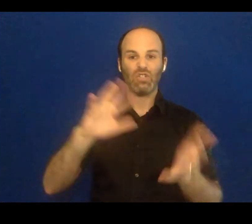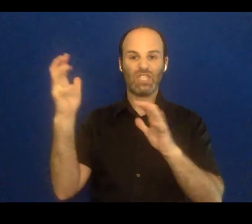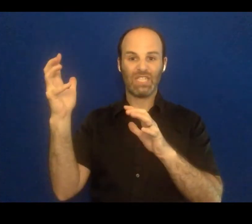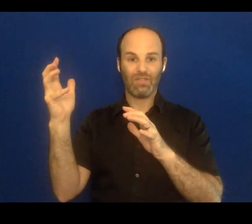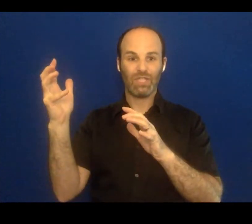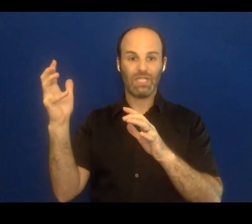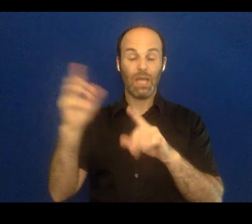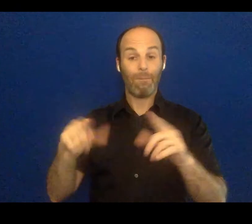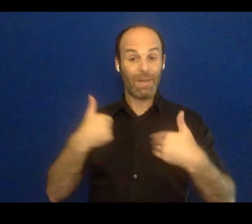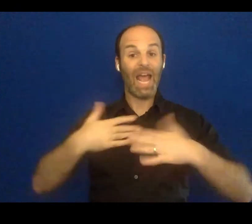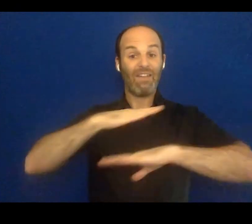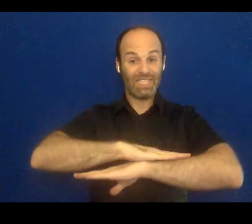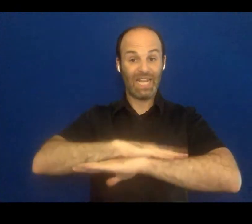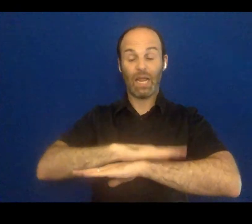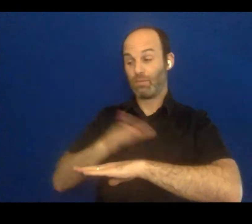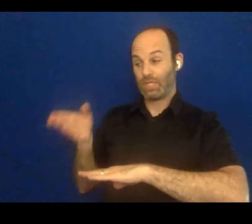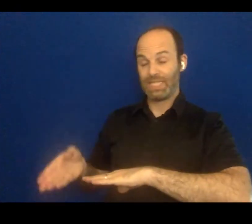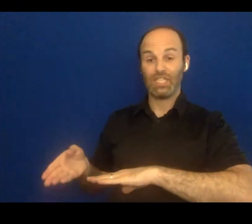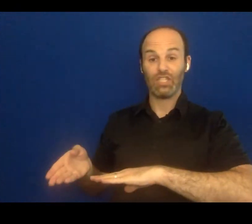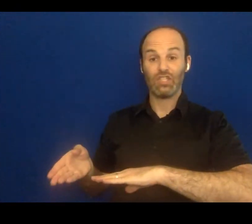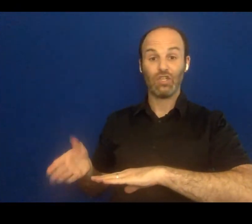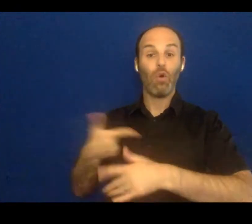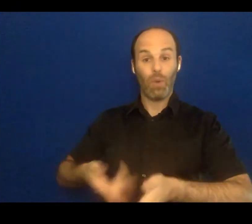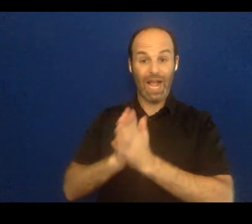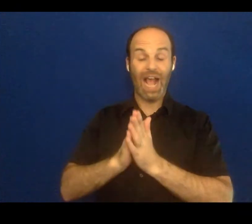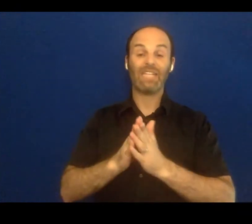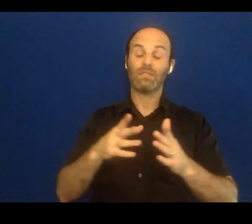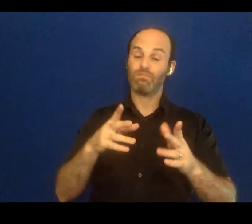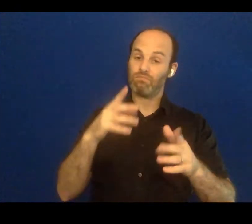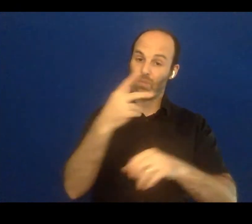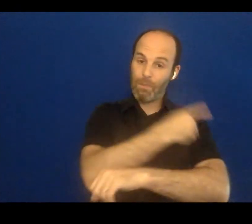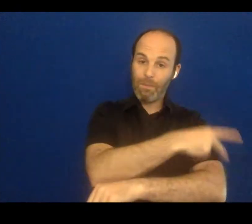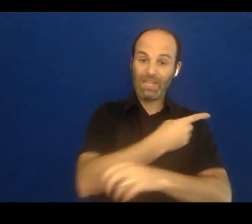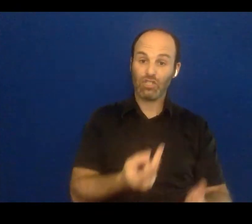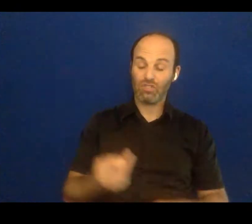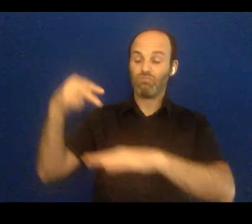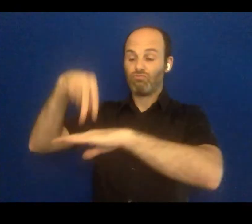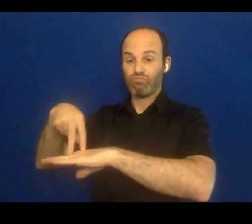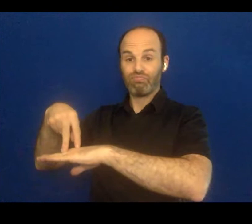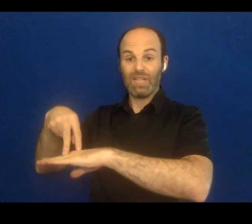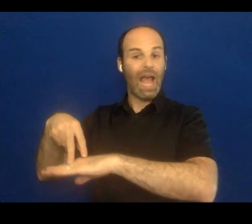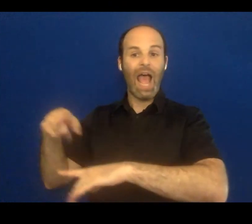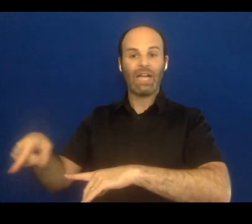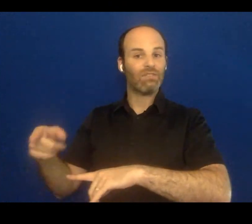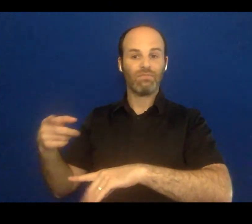OF TECHNOLOGY DIFFICULTIES AND WE HAVE A TABLE HERE THAT THE PATIENTS GET UP ON AND IT IS